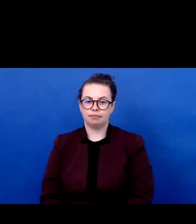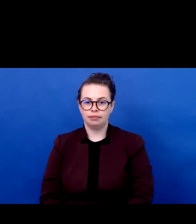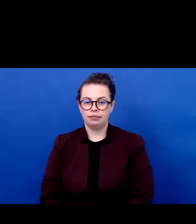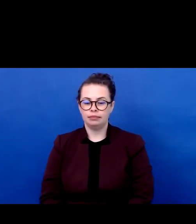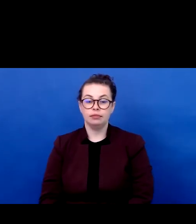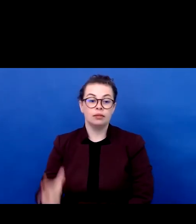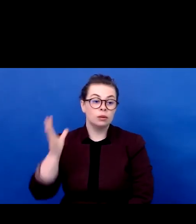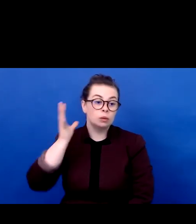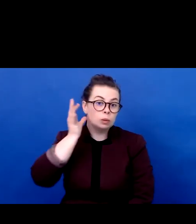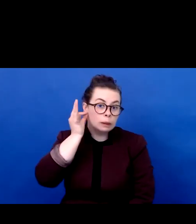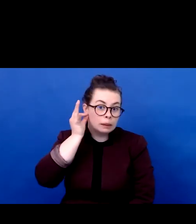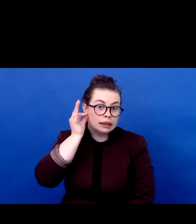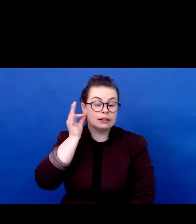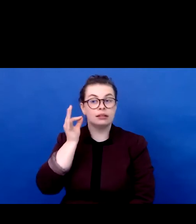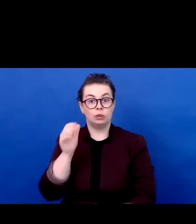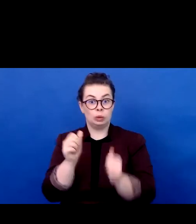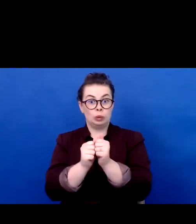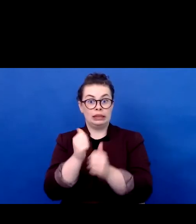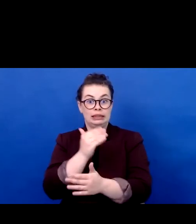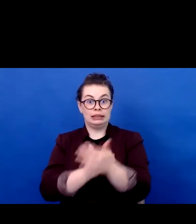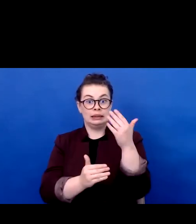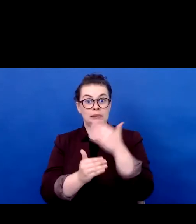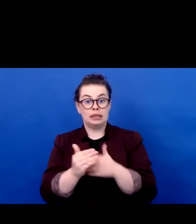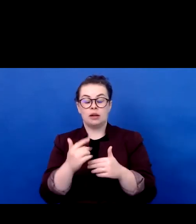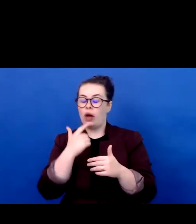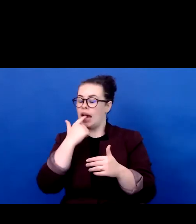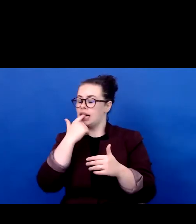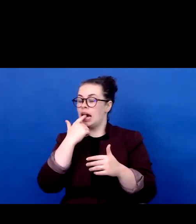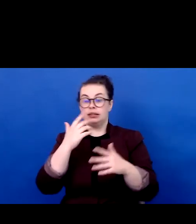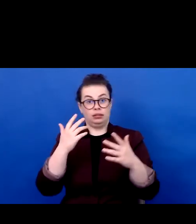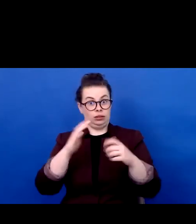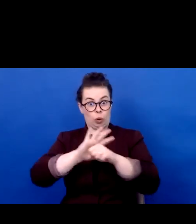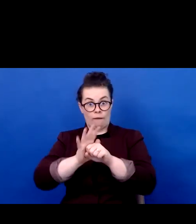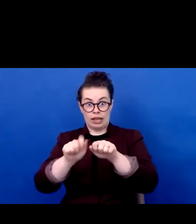are the most vulnerable group during the pandemic studies and research have been done during the